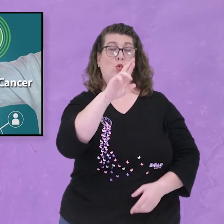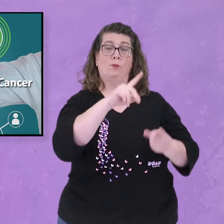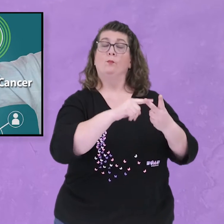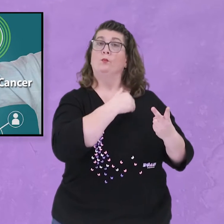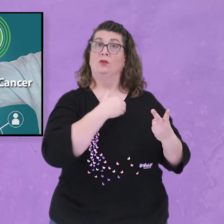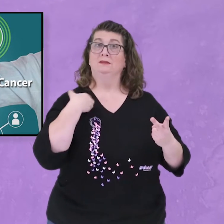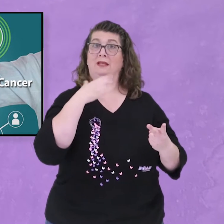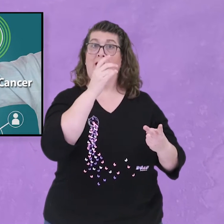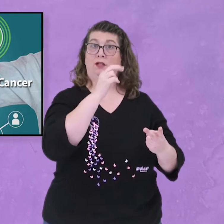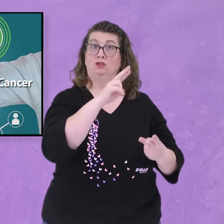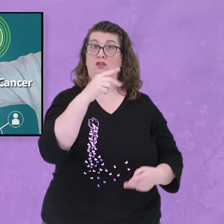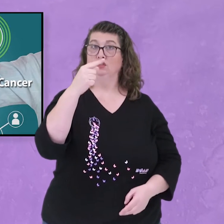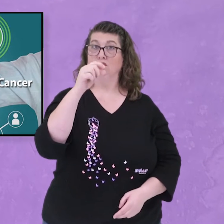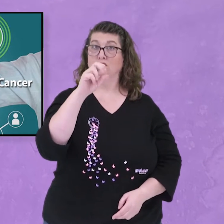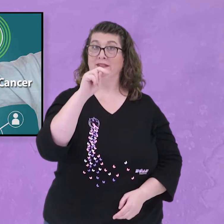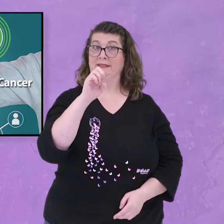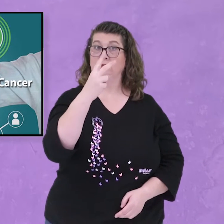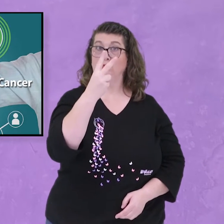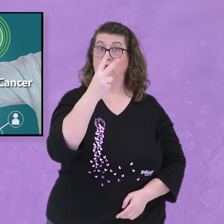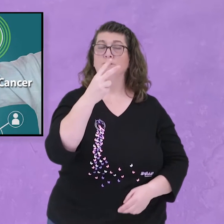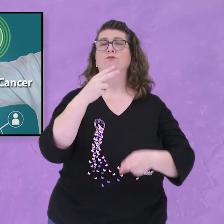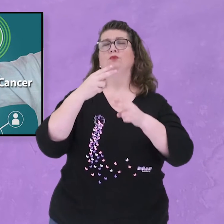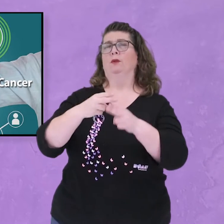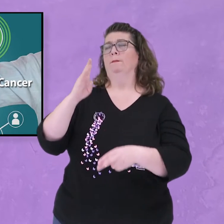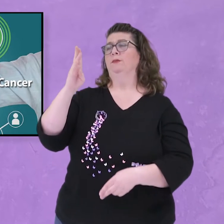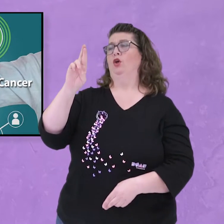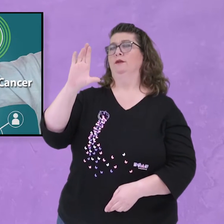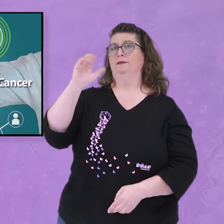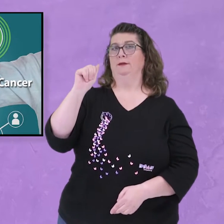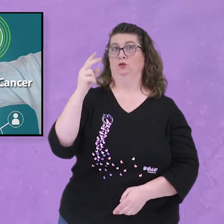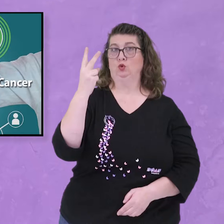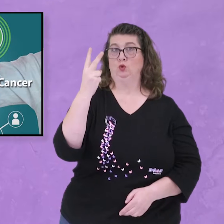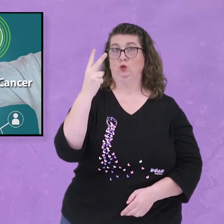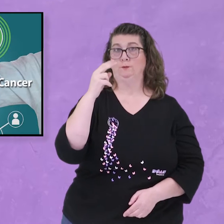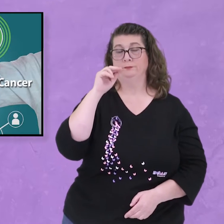breast cancer gene 2, called BRCA2.